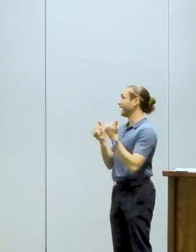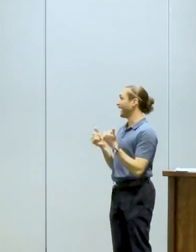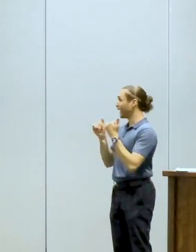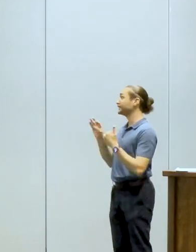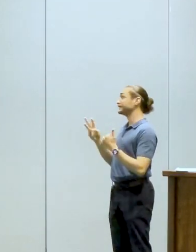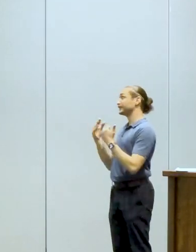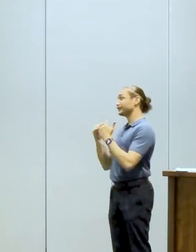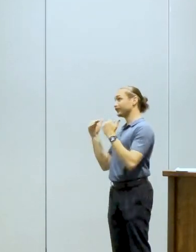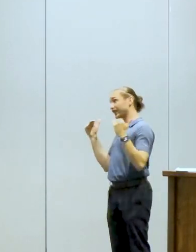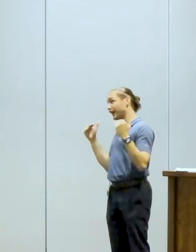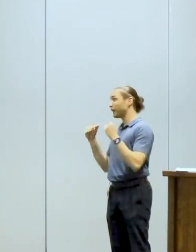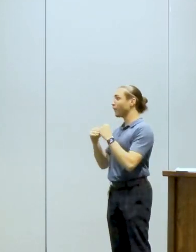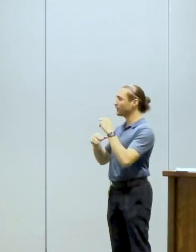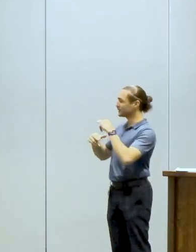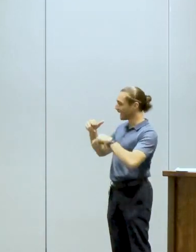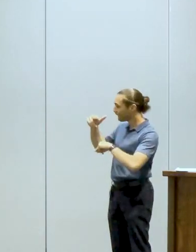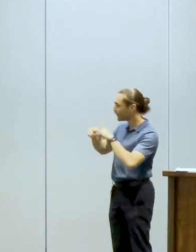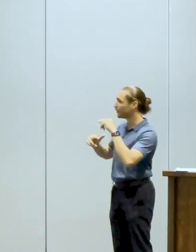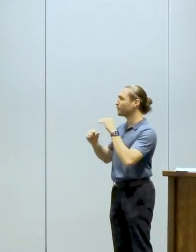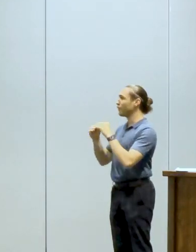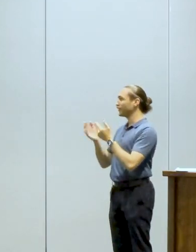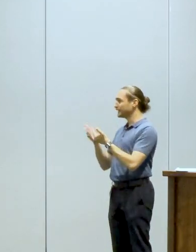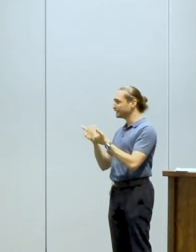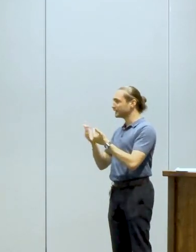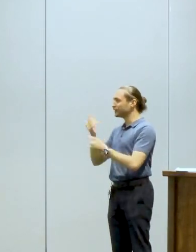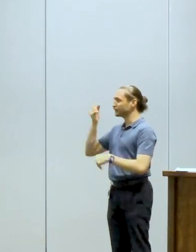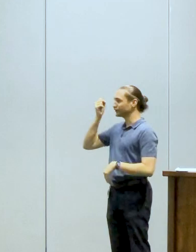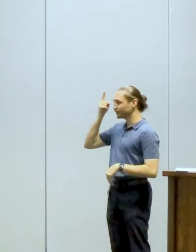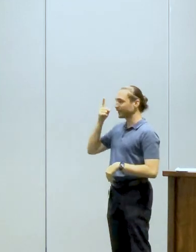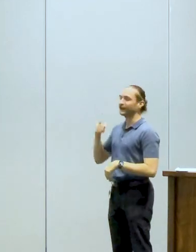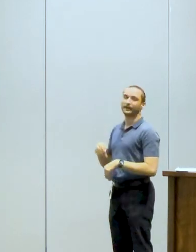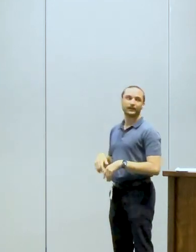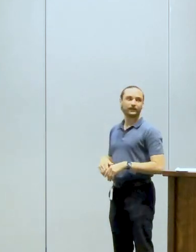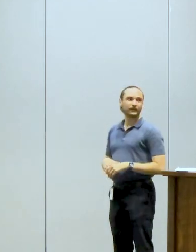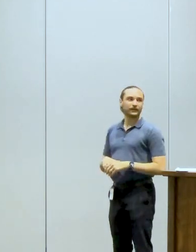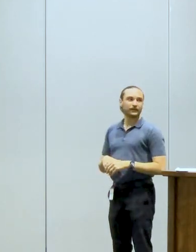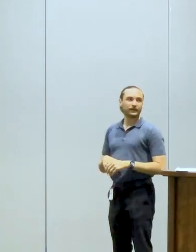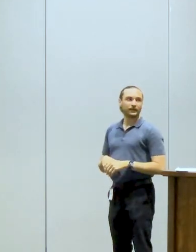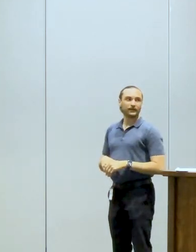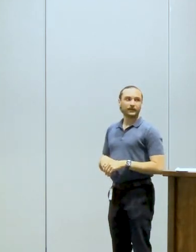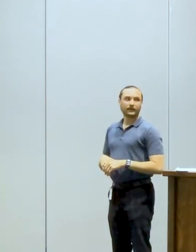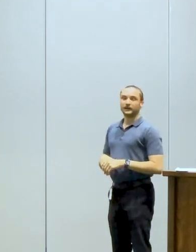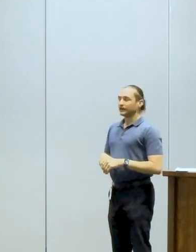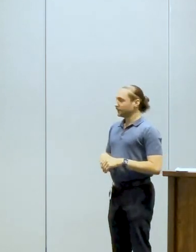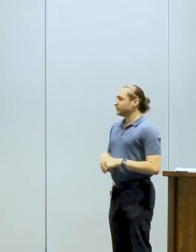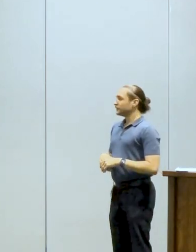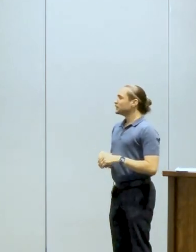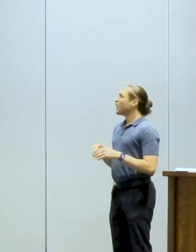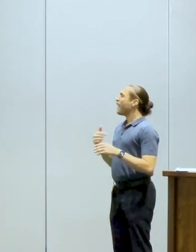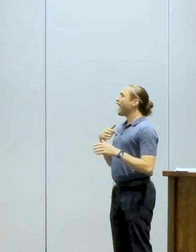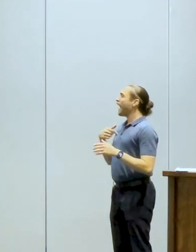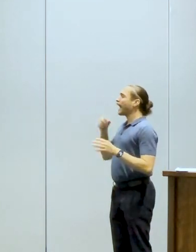made it super easy to understand. And this is good. So now I'm flip flopping, and I say, actually, I've decided I'm